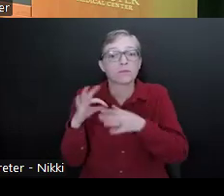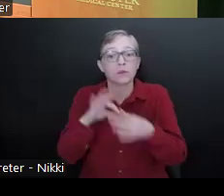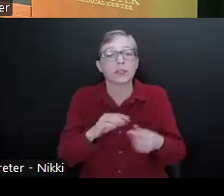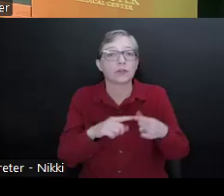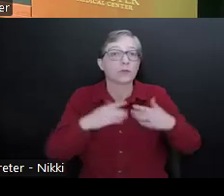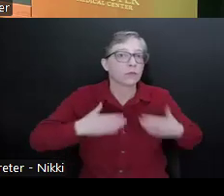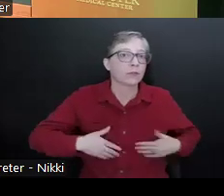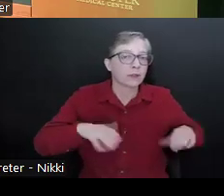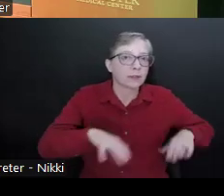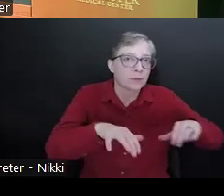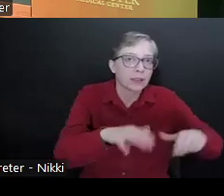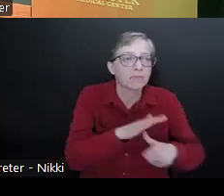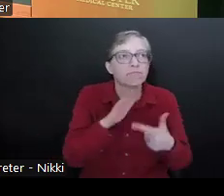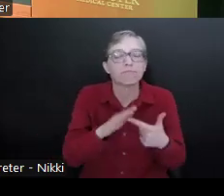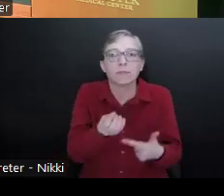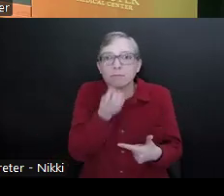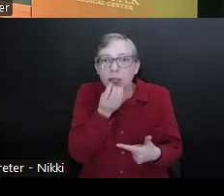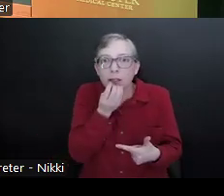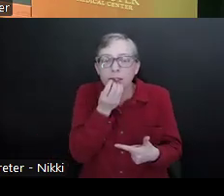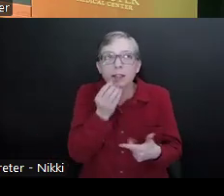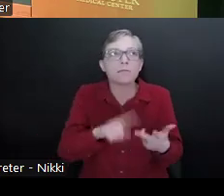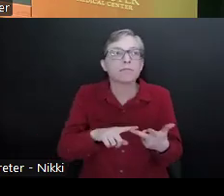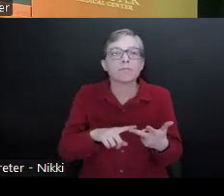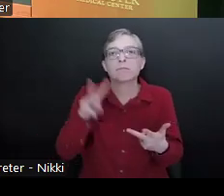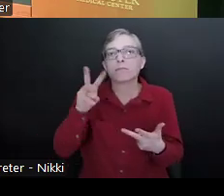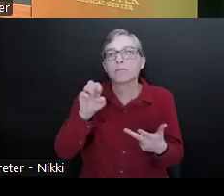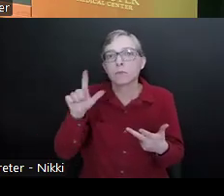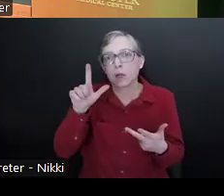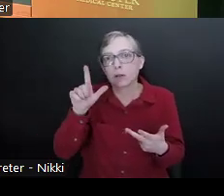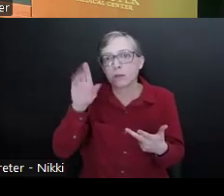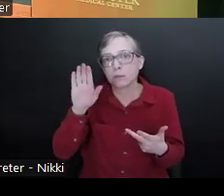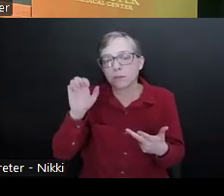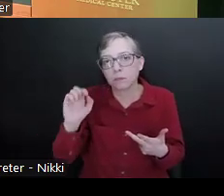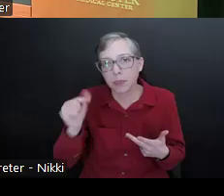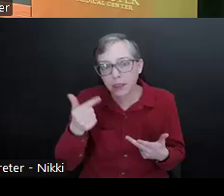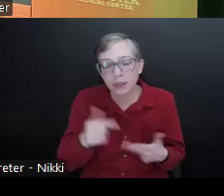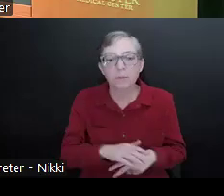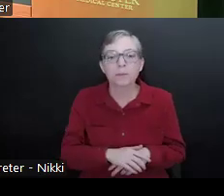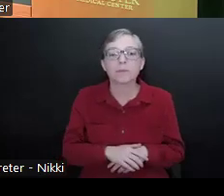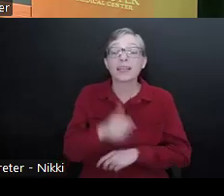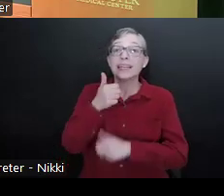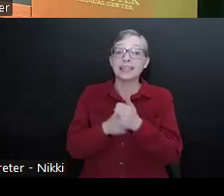or well-being uh and each of these text messages had a number of different attributes um and people